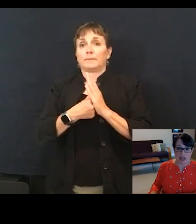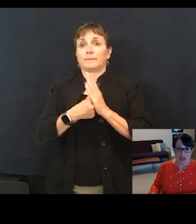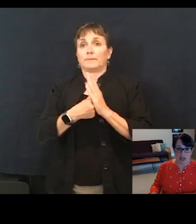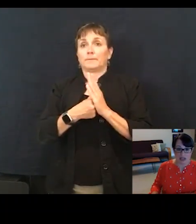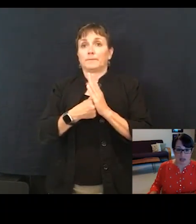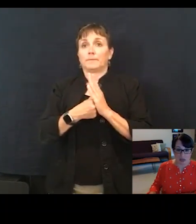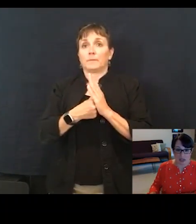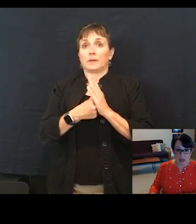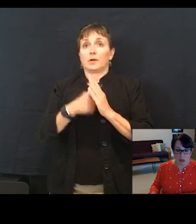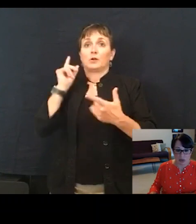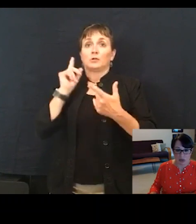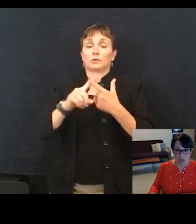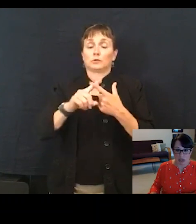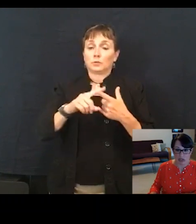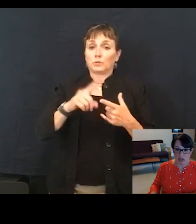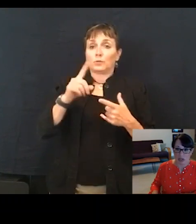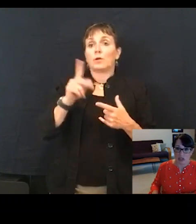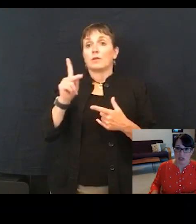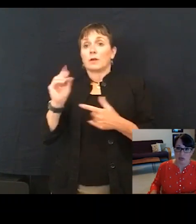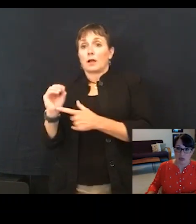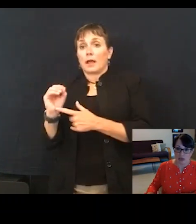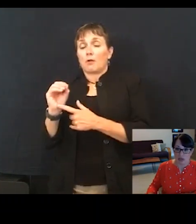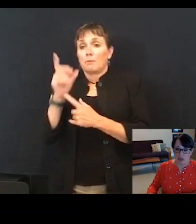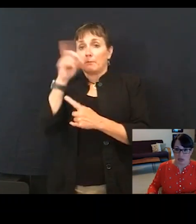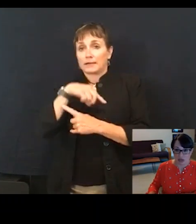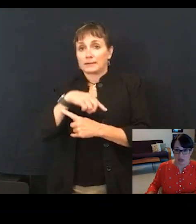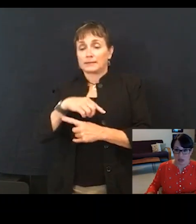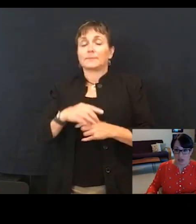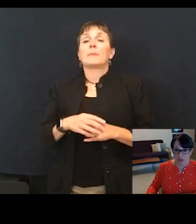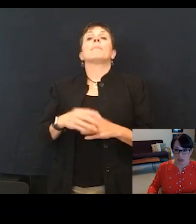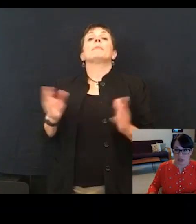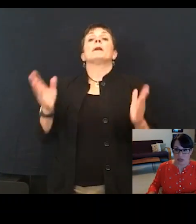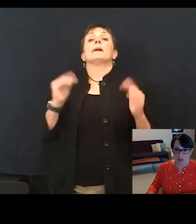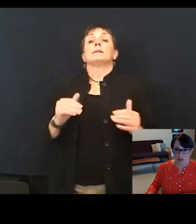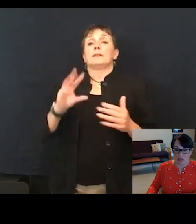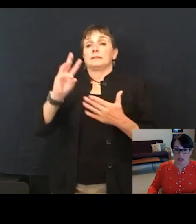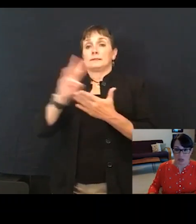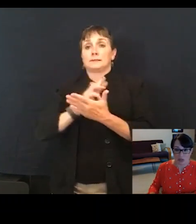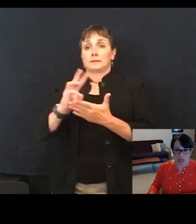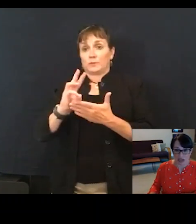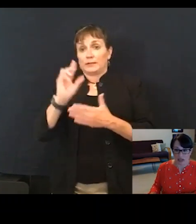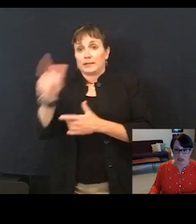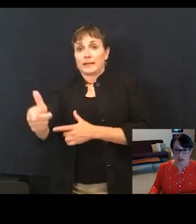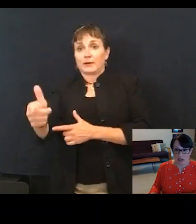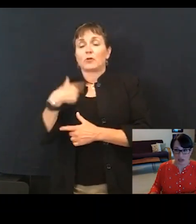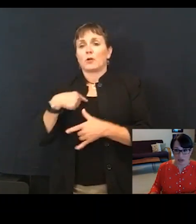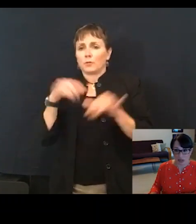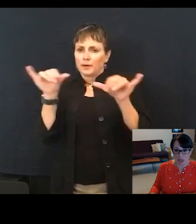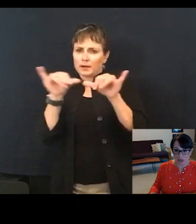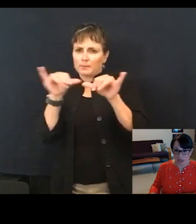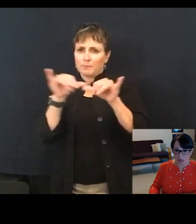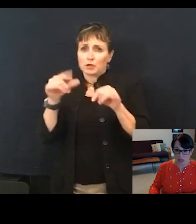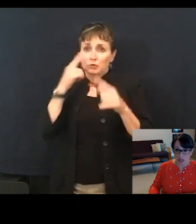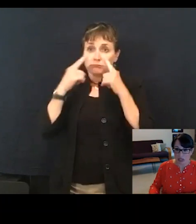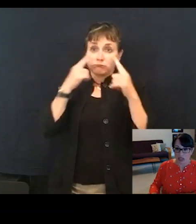And then at six weeks post-injection, we measure retinal function using a very typical assay called electroretinogram.